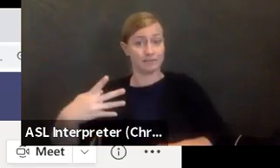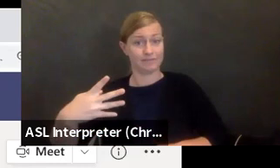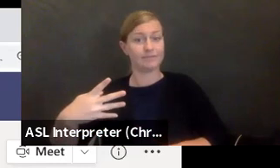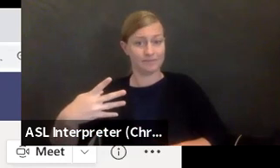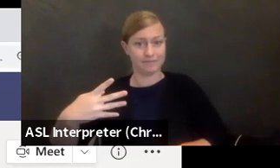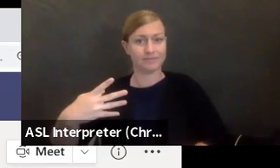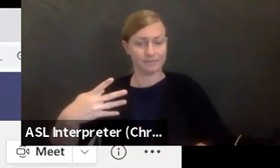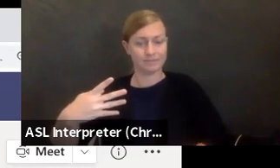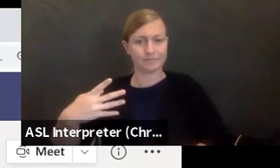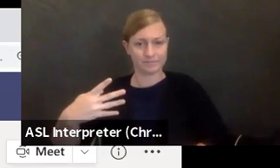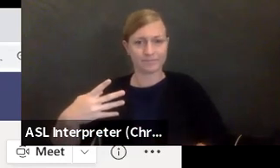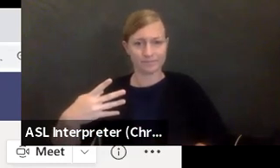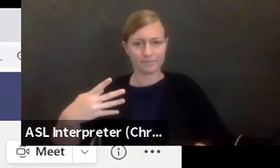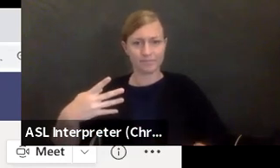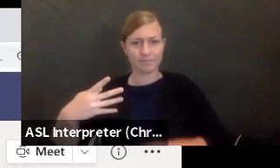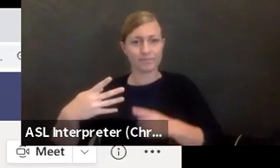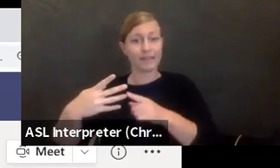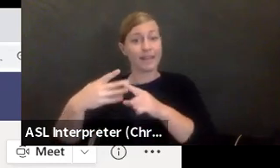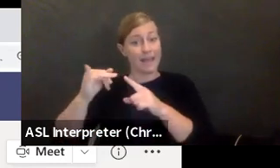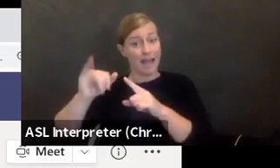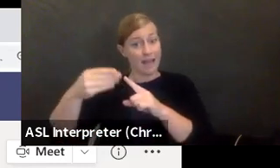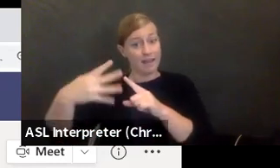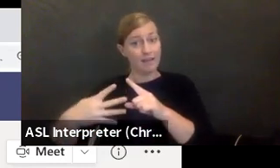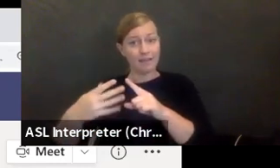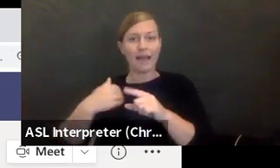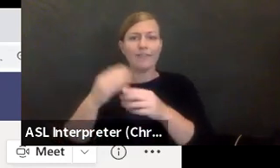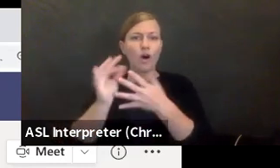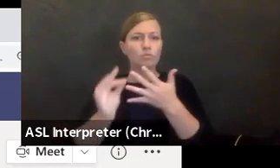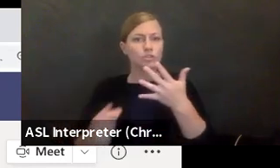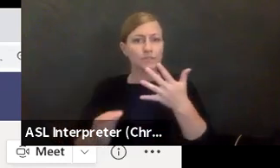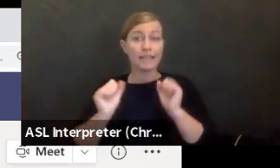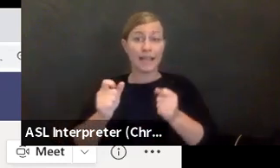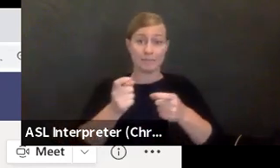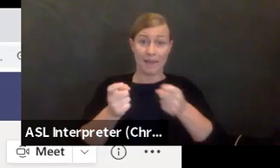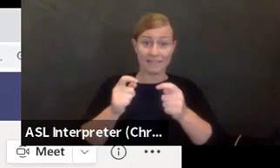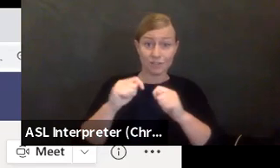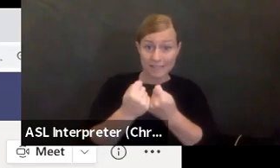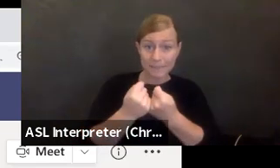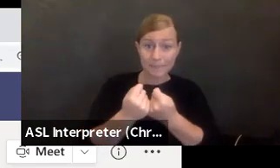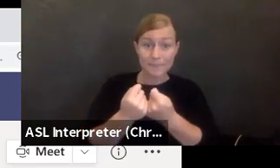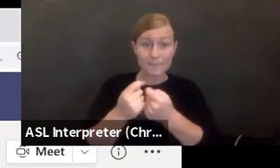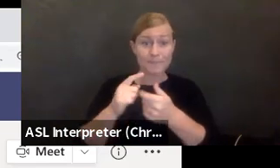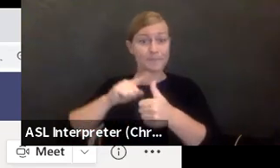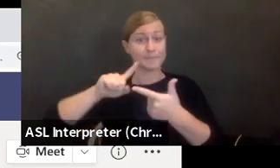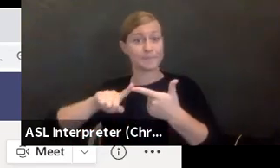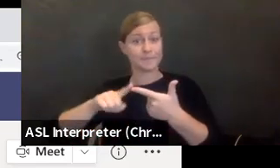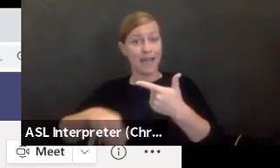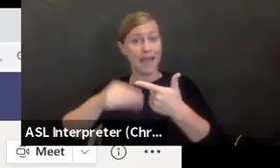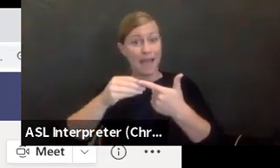Let's explore some of the buttons. First off, whenever using multiple dots or line in most technology those are menus, additional options. I'm going to click the line to show you what is on here.